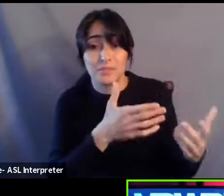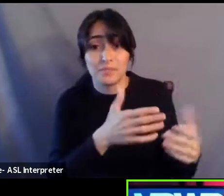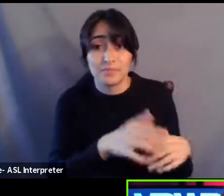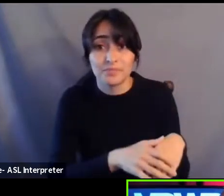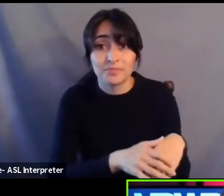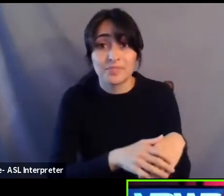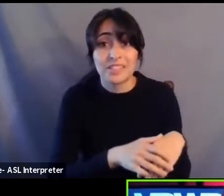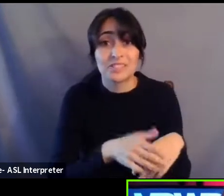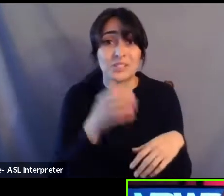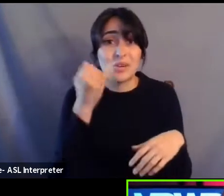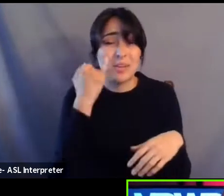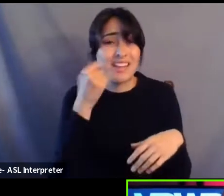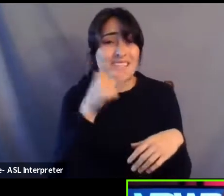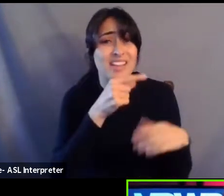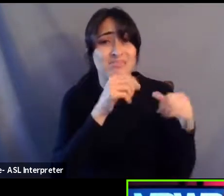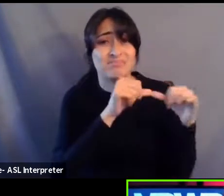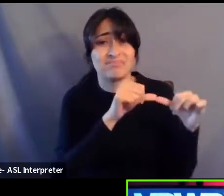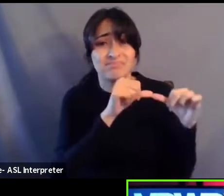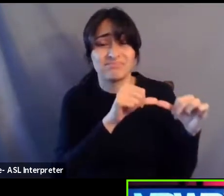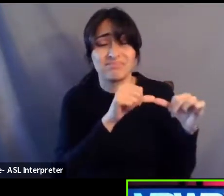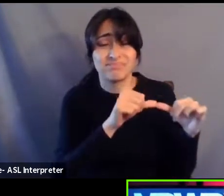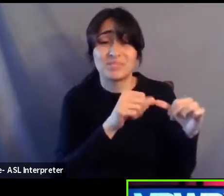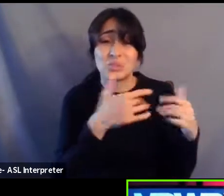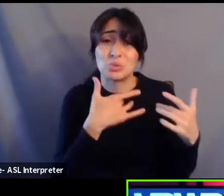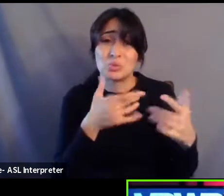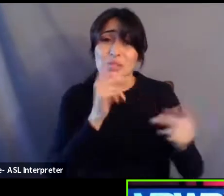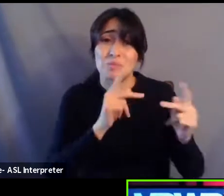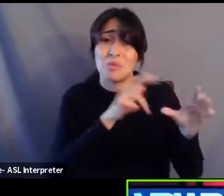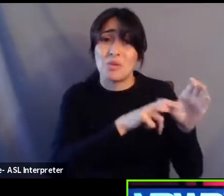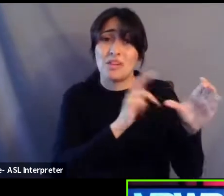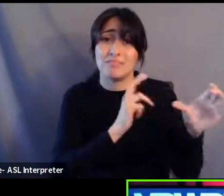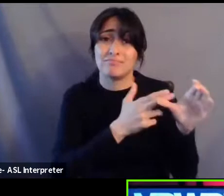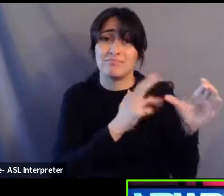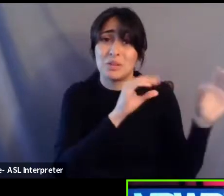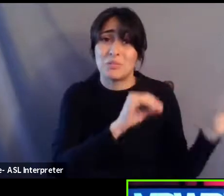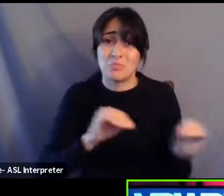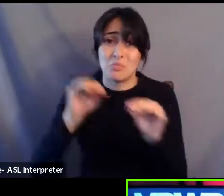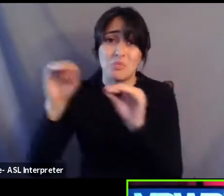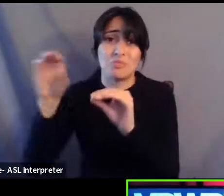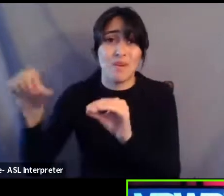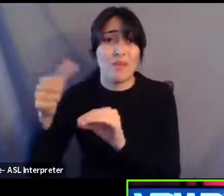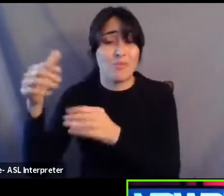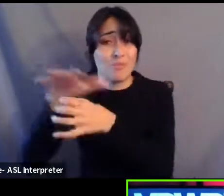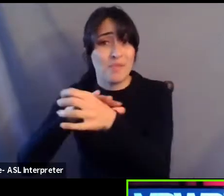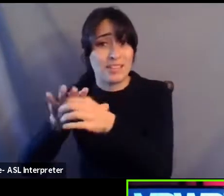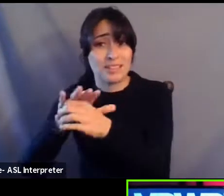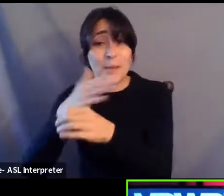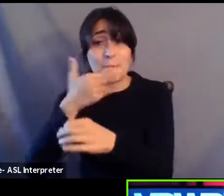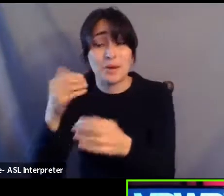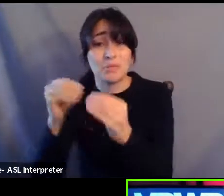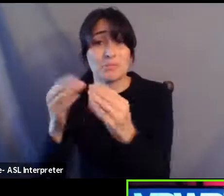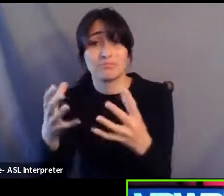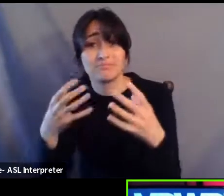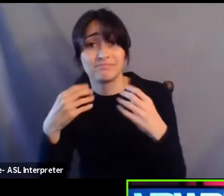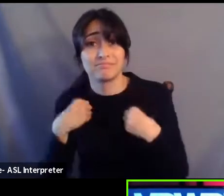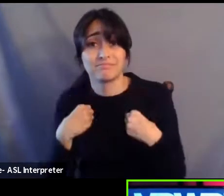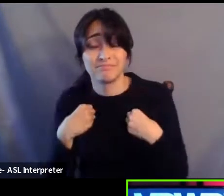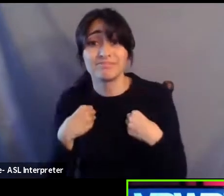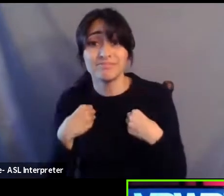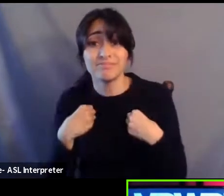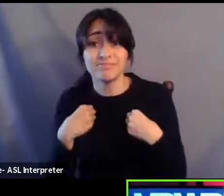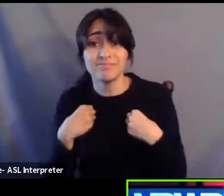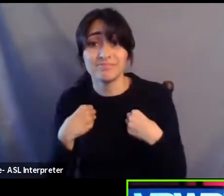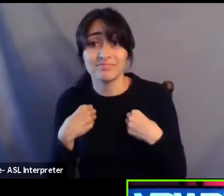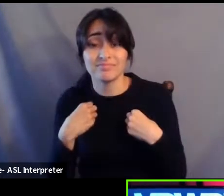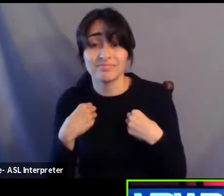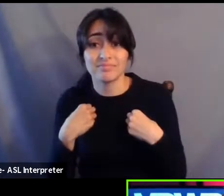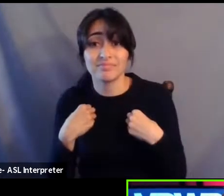it is more progressive. A lot of people are losing out on talent that could help the community. We